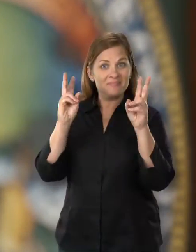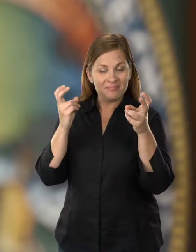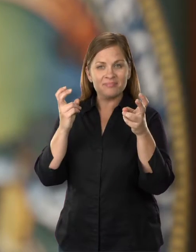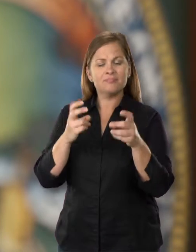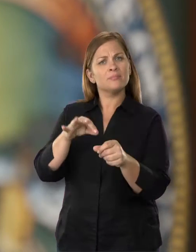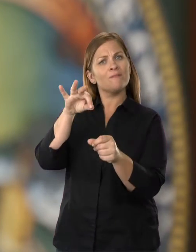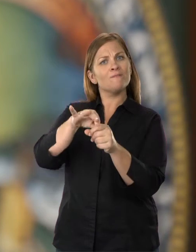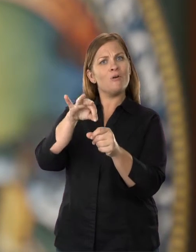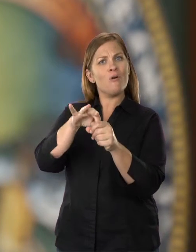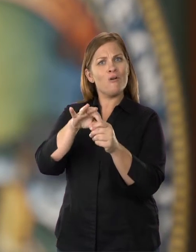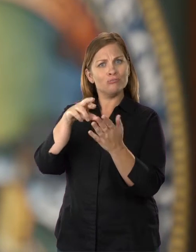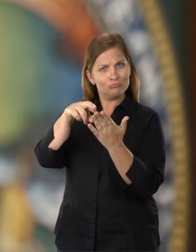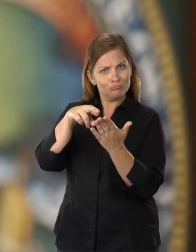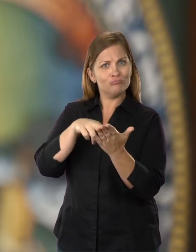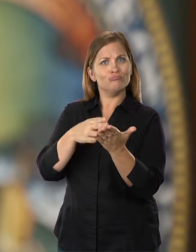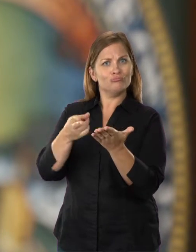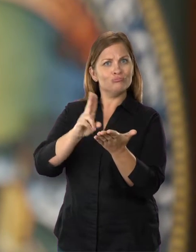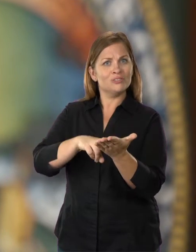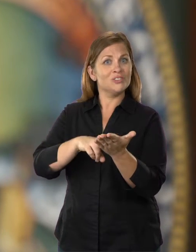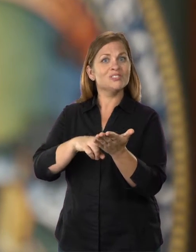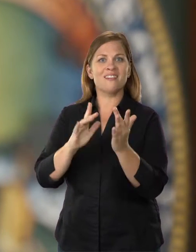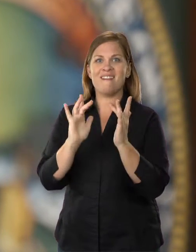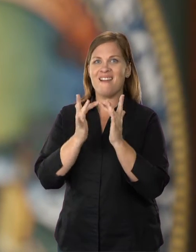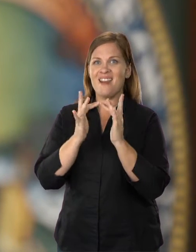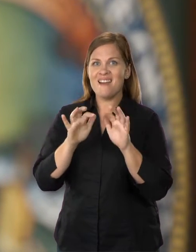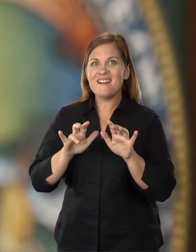Online voter registration.